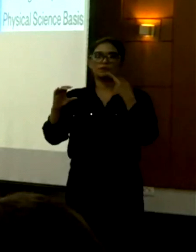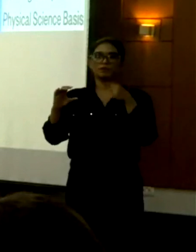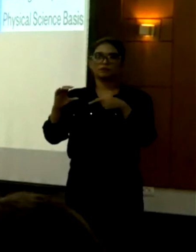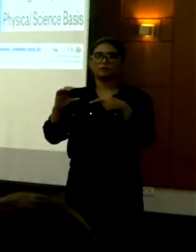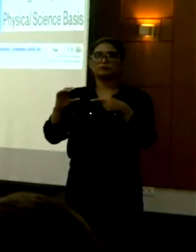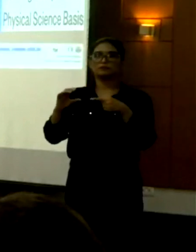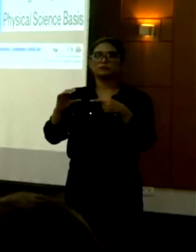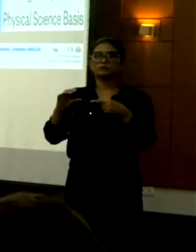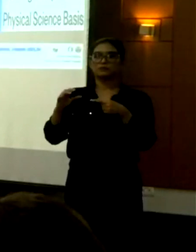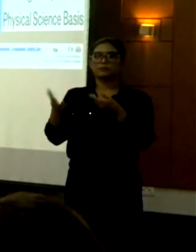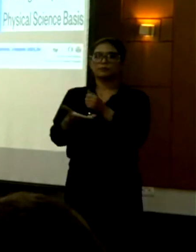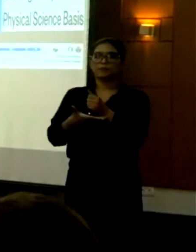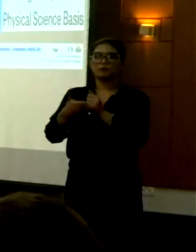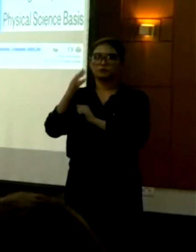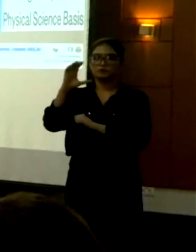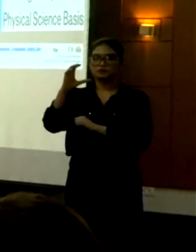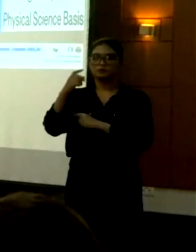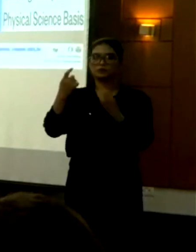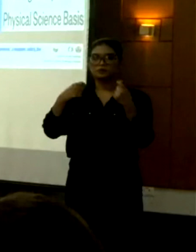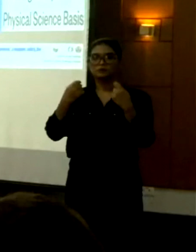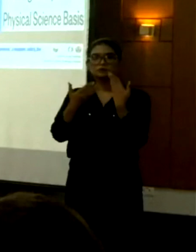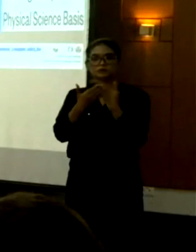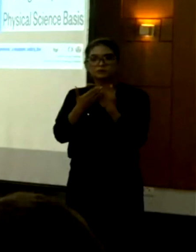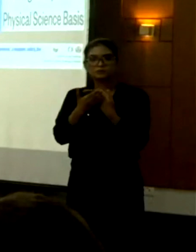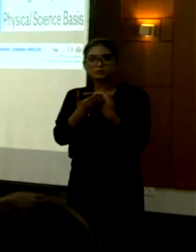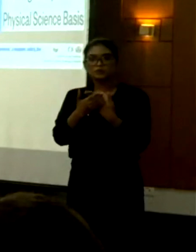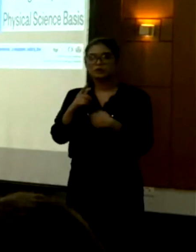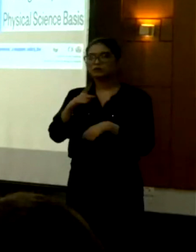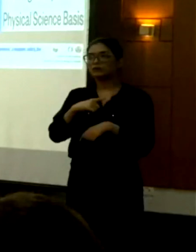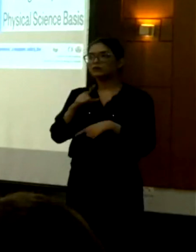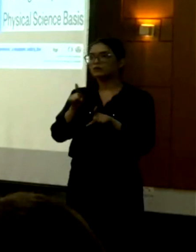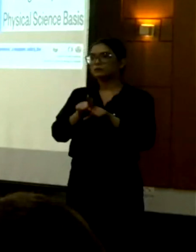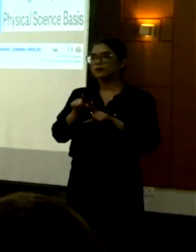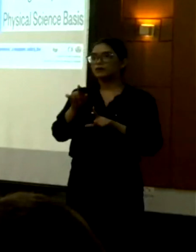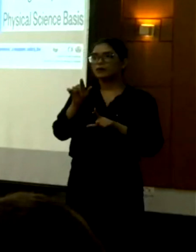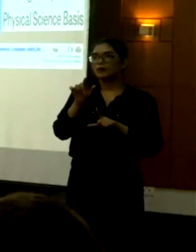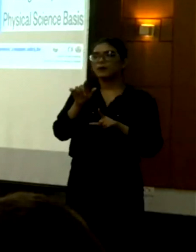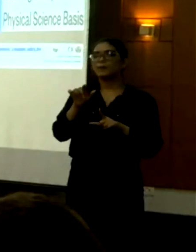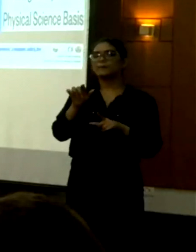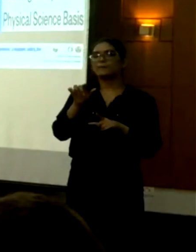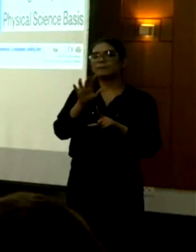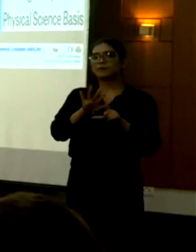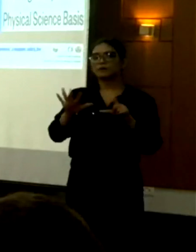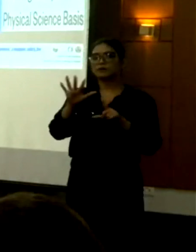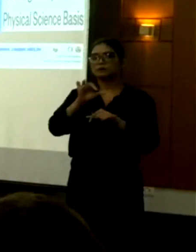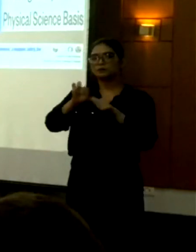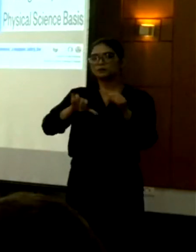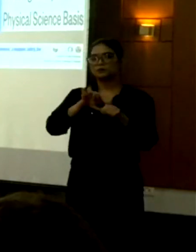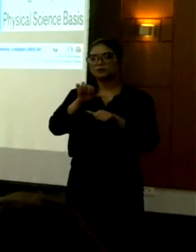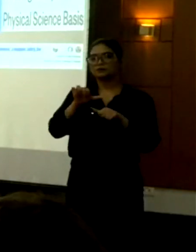has to be seen . There is also the Brazilian panel on climate change, I am part of it , but this panel is